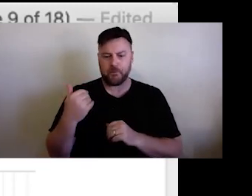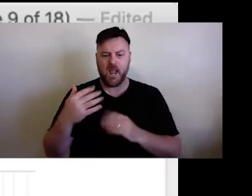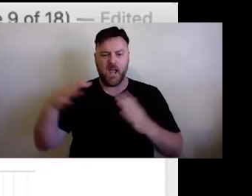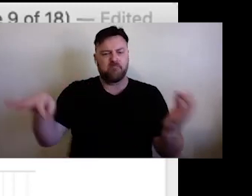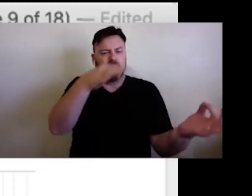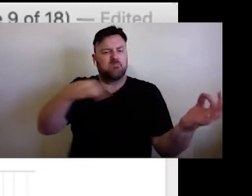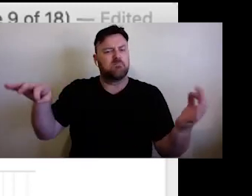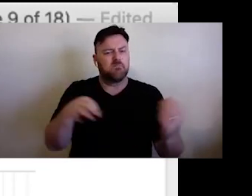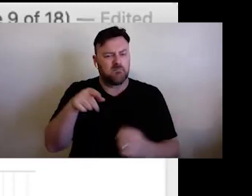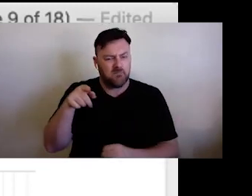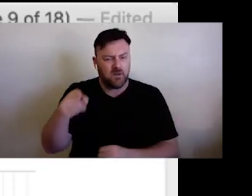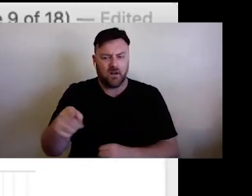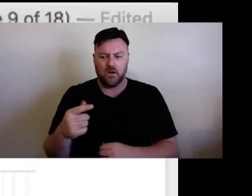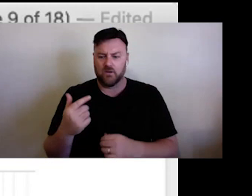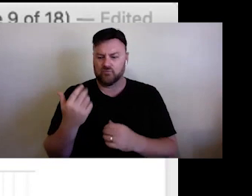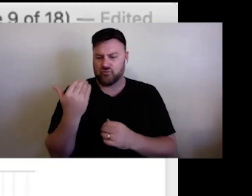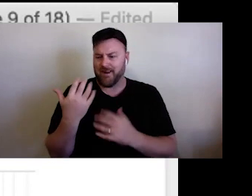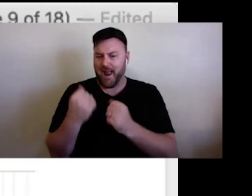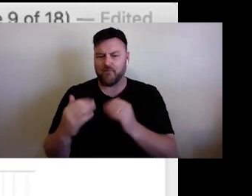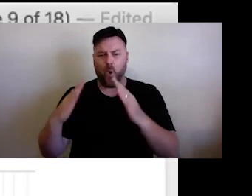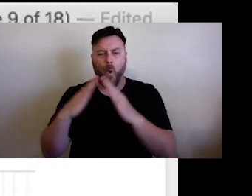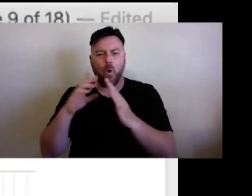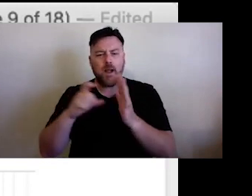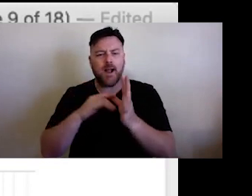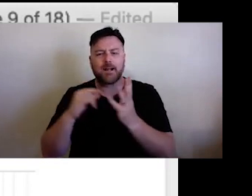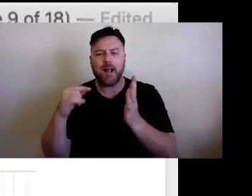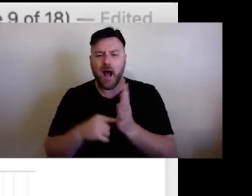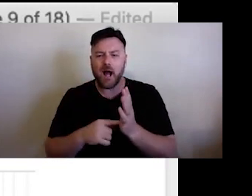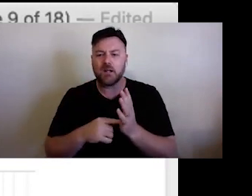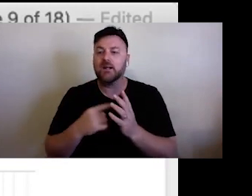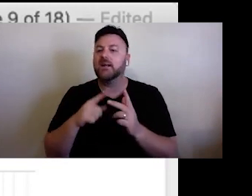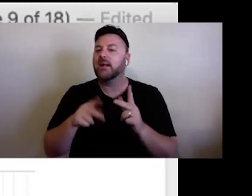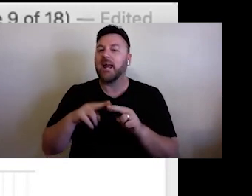love to hear what you've been observing. On the weekend I noticed